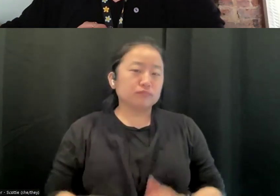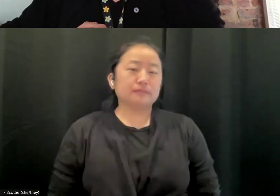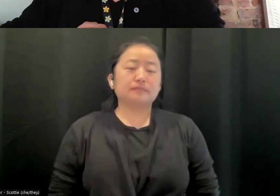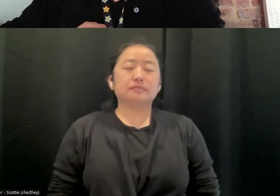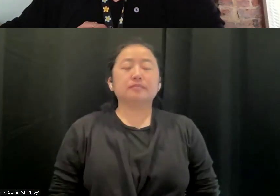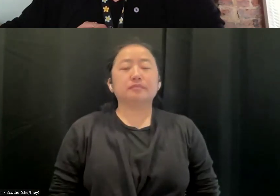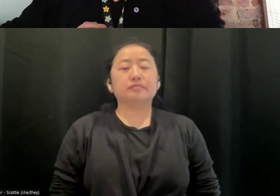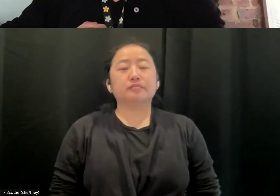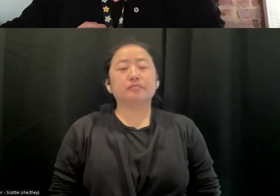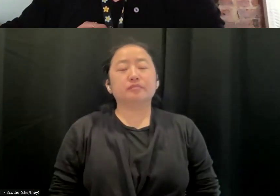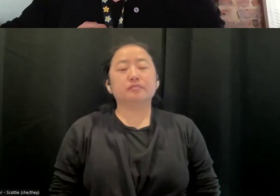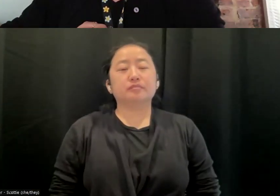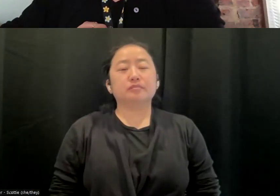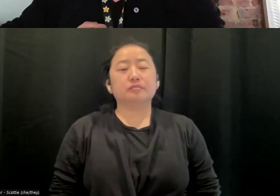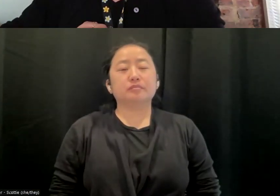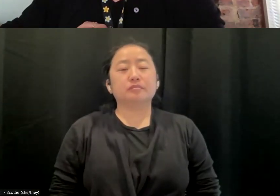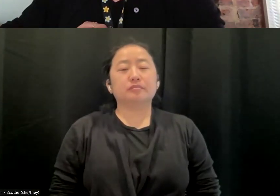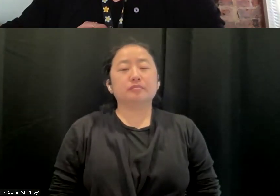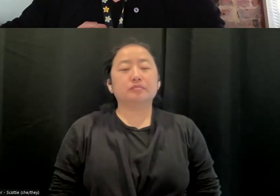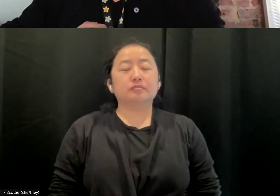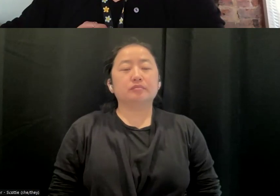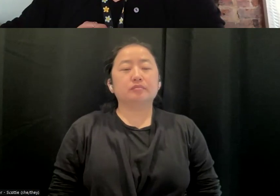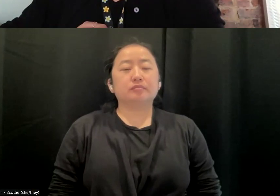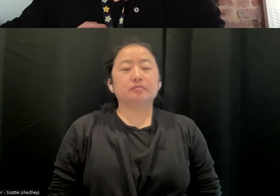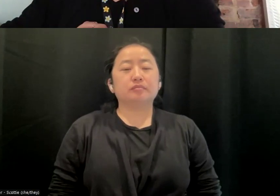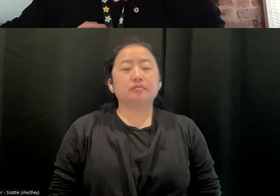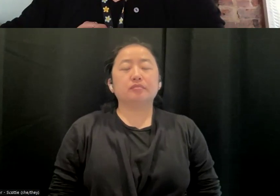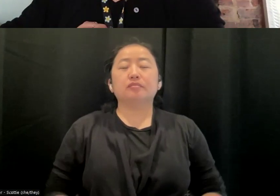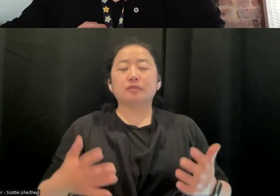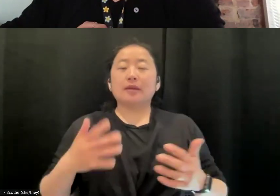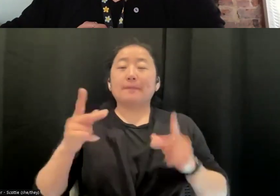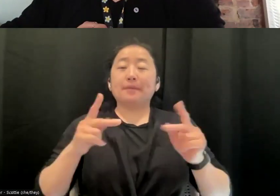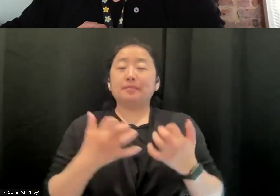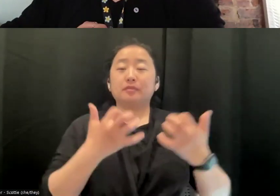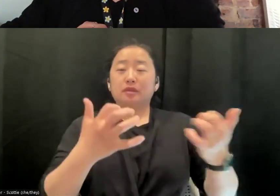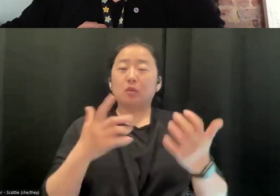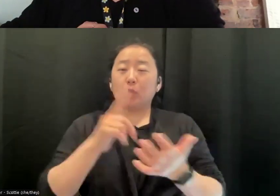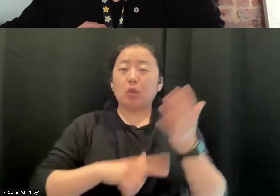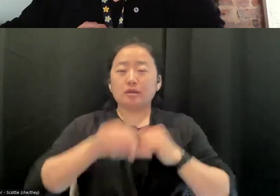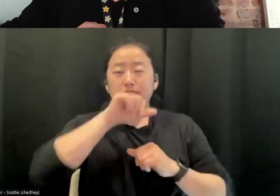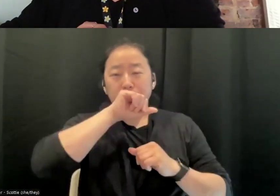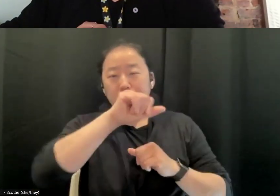I'd like folks to maybe share what is your favorite recreational activity, and how might